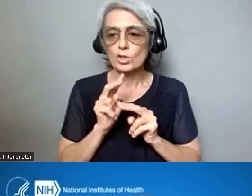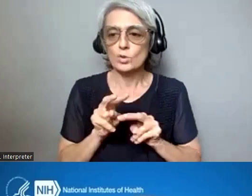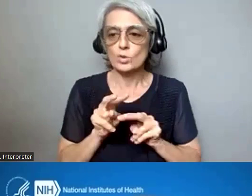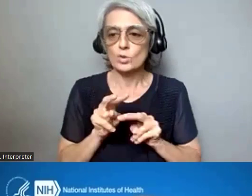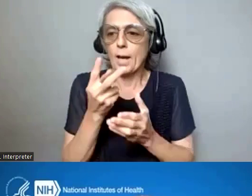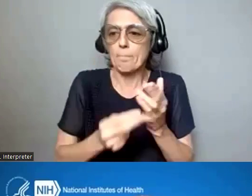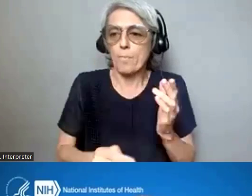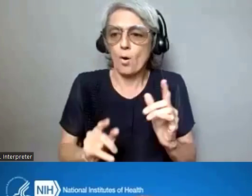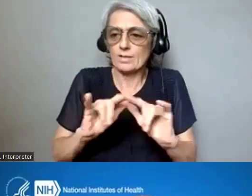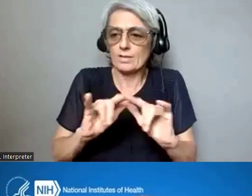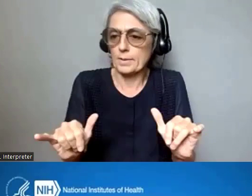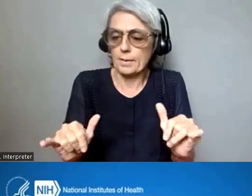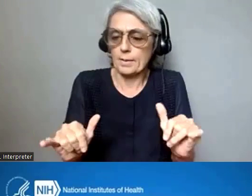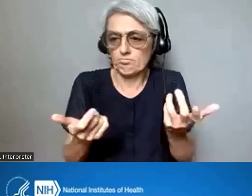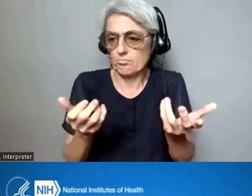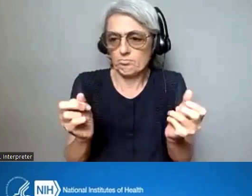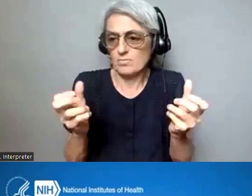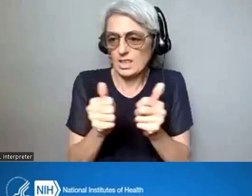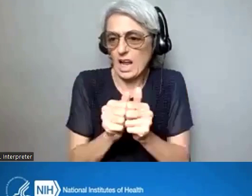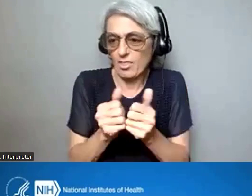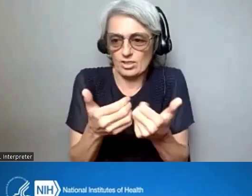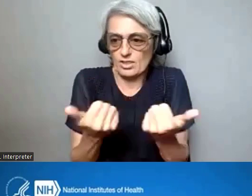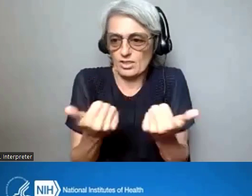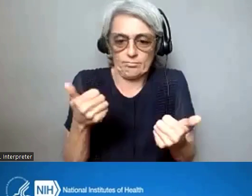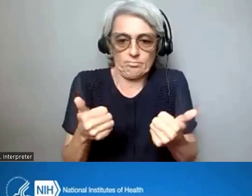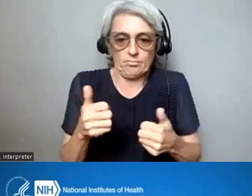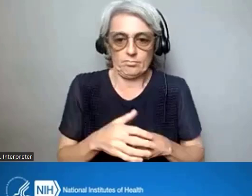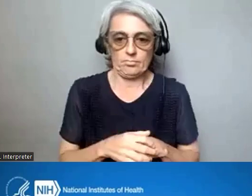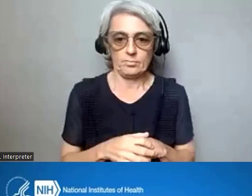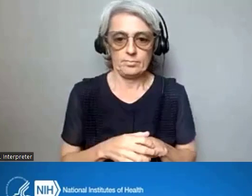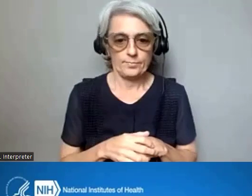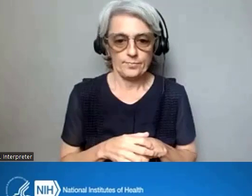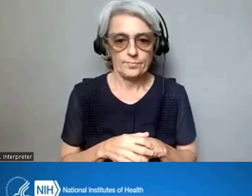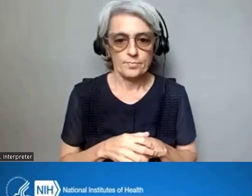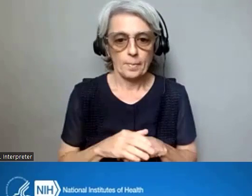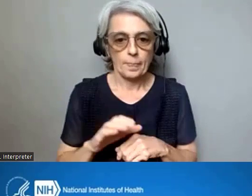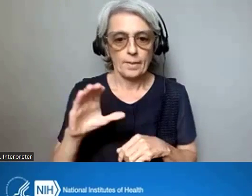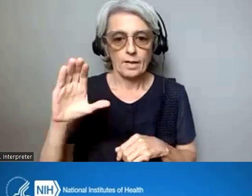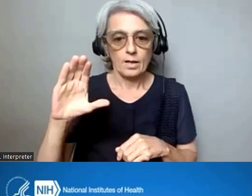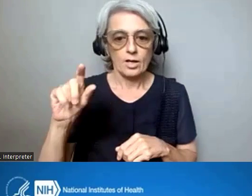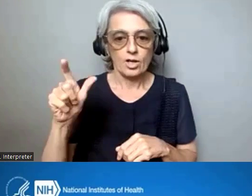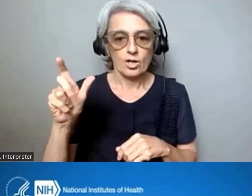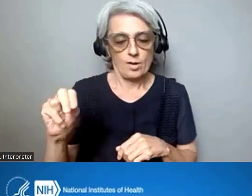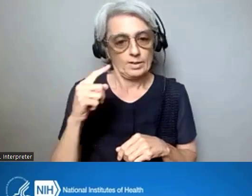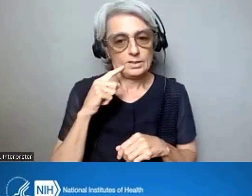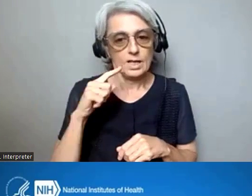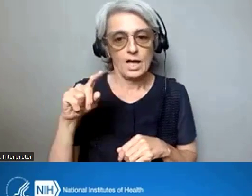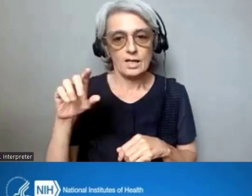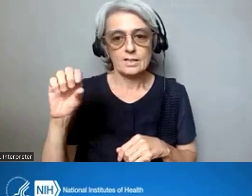Carmen Bertoni: Thank you, Charles. As Anne explained in the slide, we have the ART,